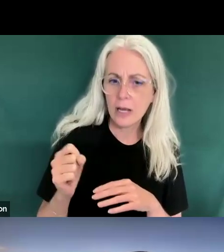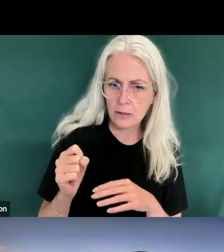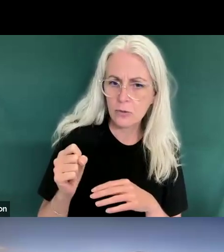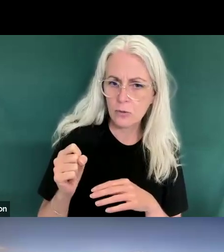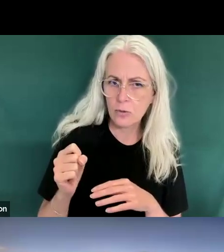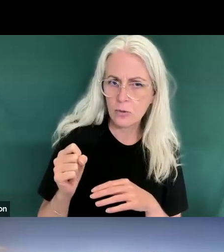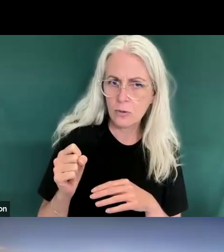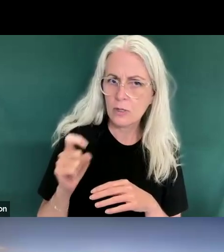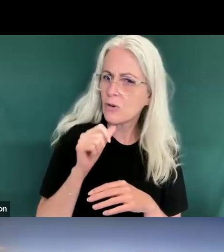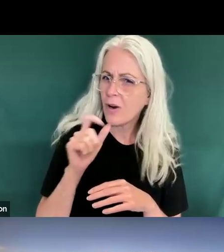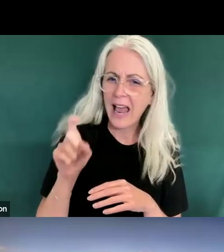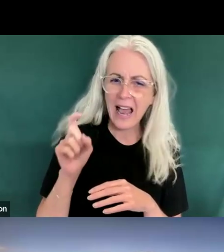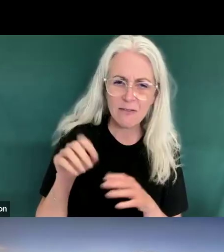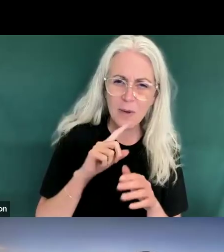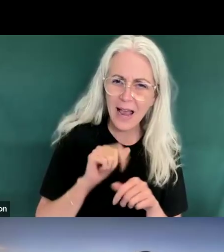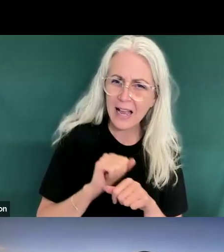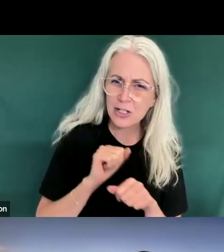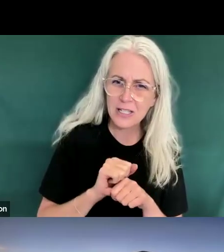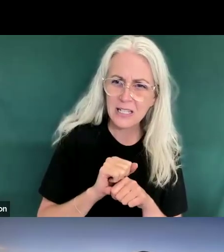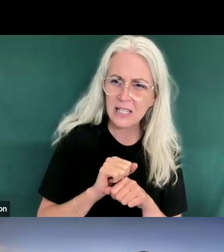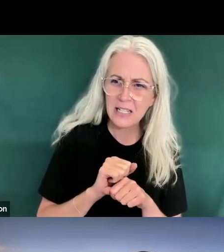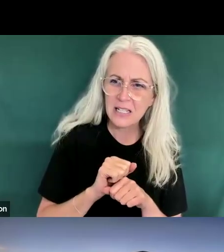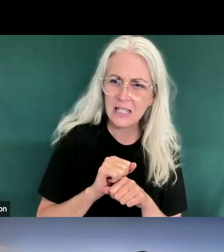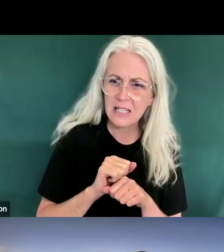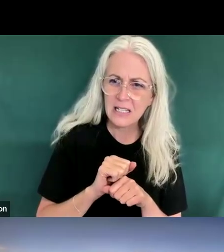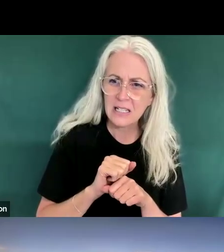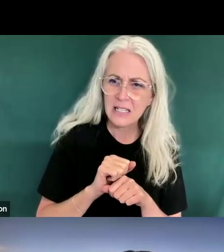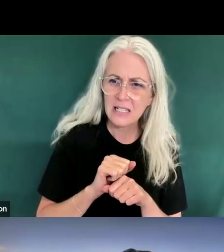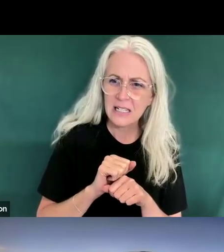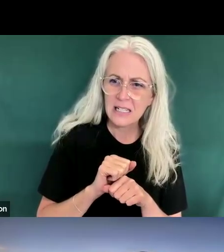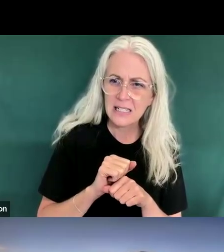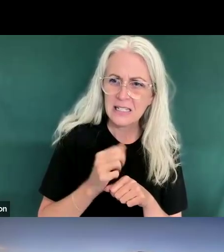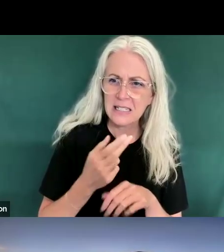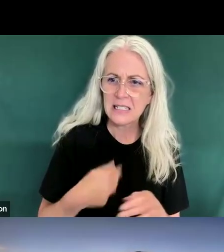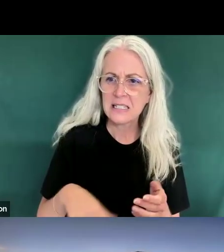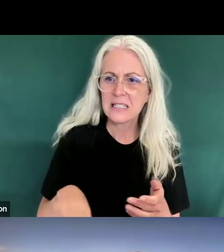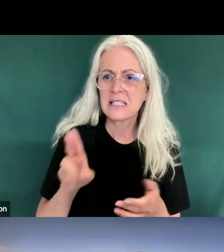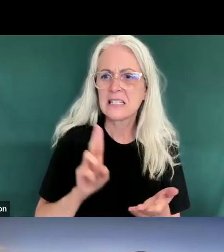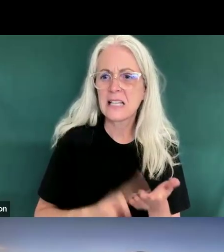that… where you don't have to actually be signed up for our employment services,